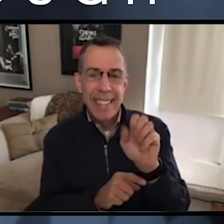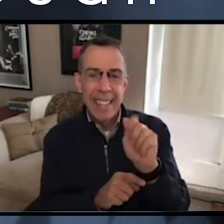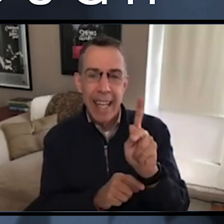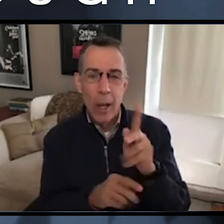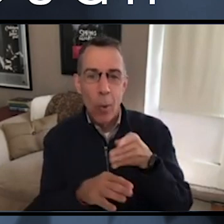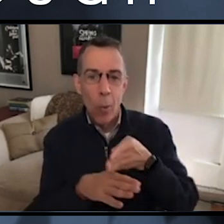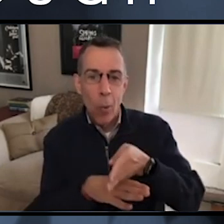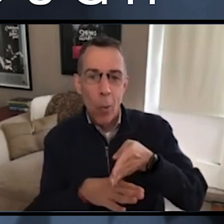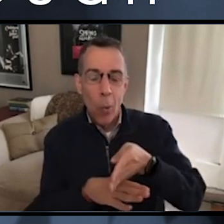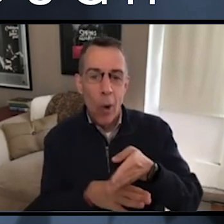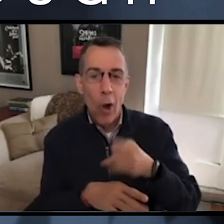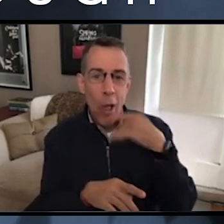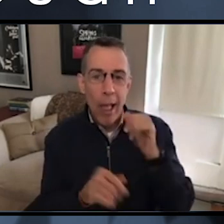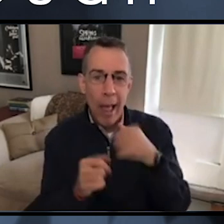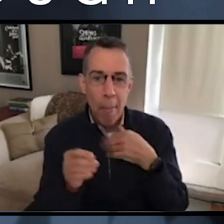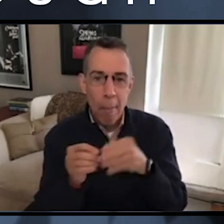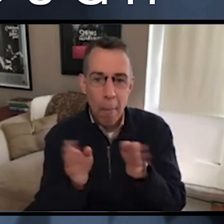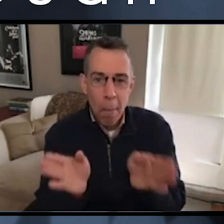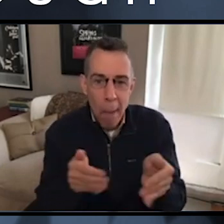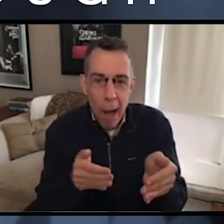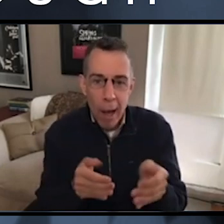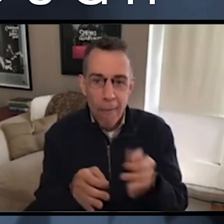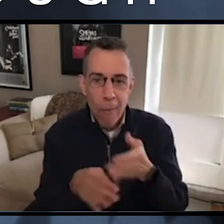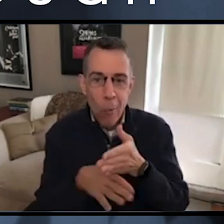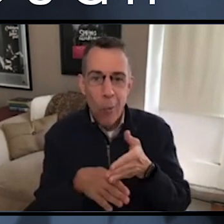look like I'm in a little box of wood, which is a mid-century modern house.